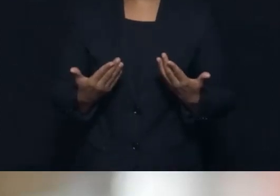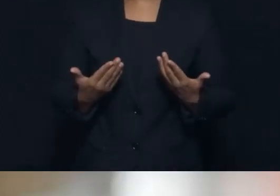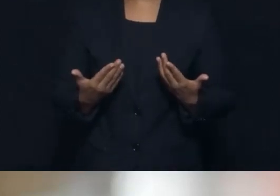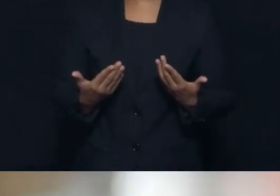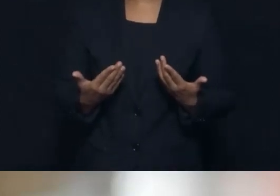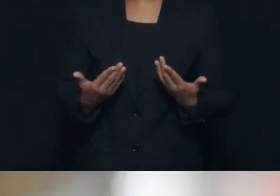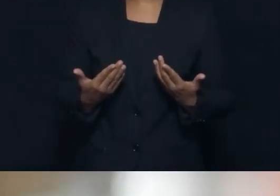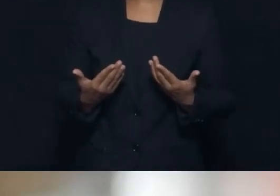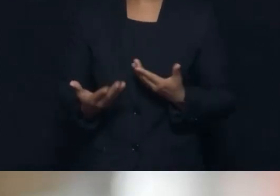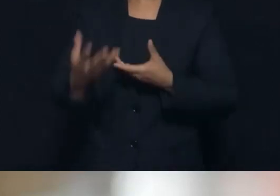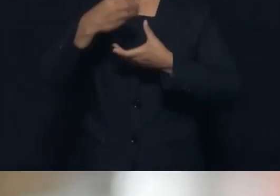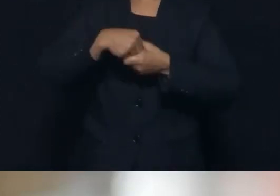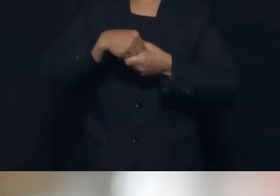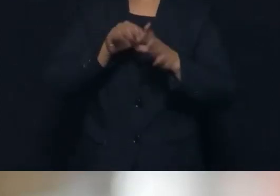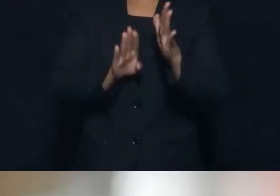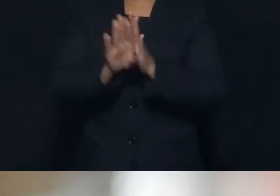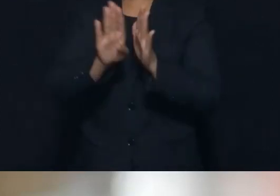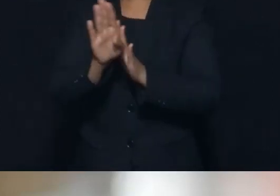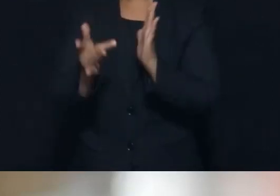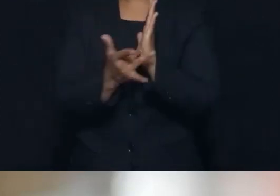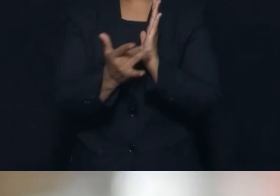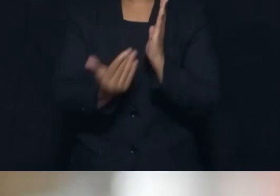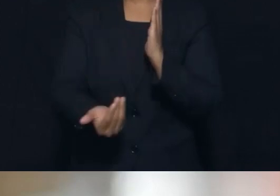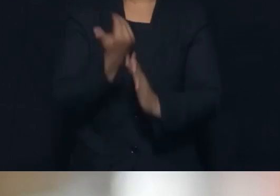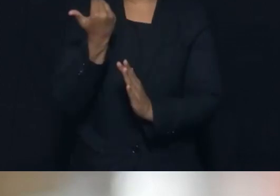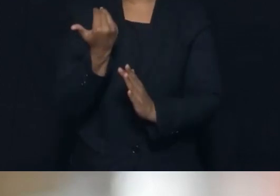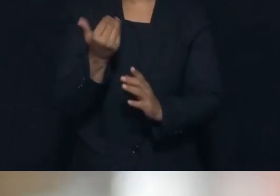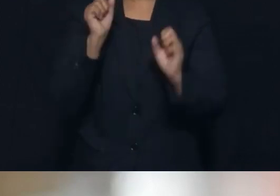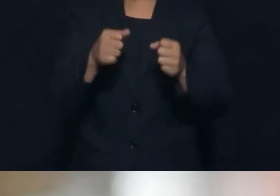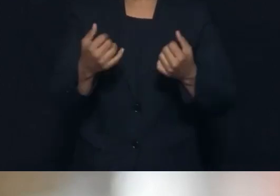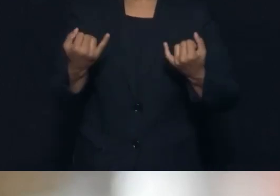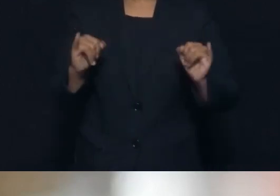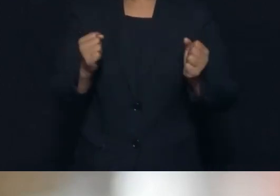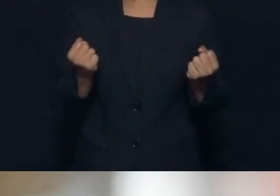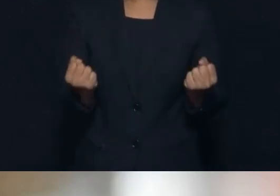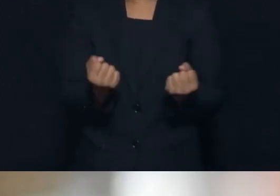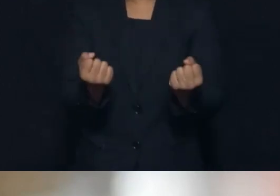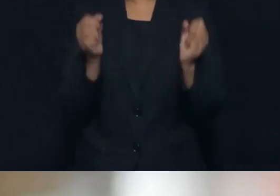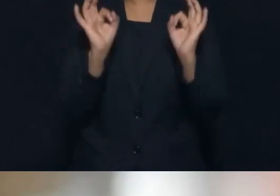If this is the case, please document the case. This is an important issue.